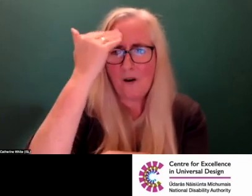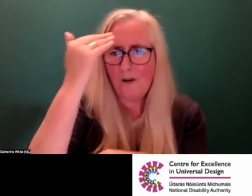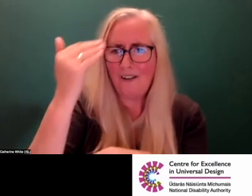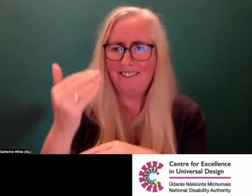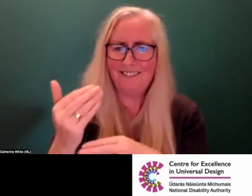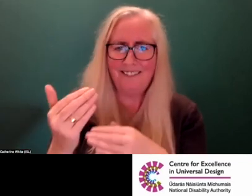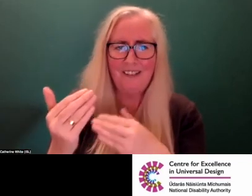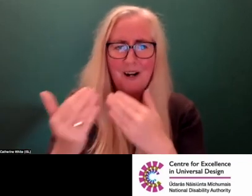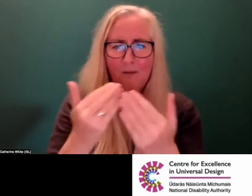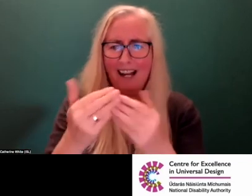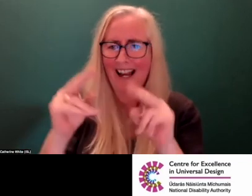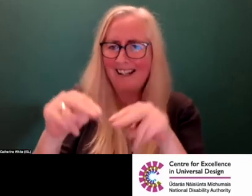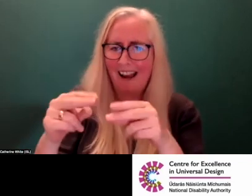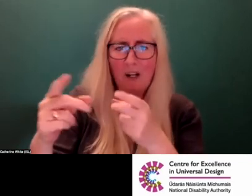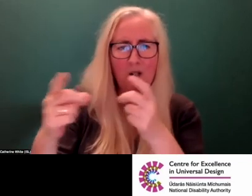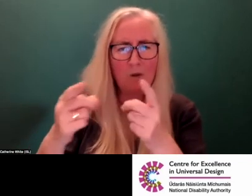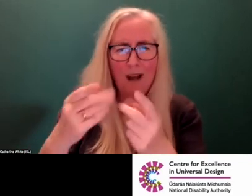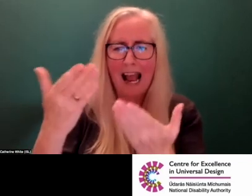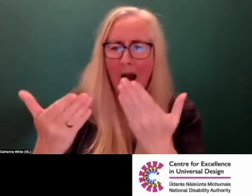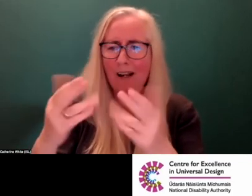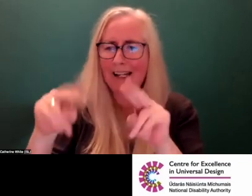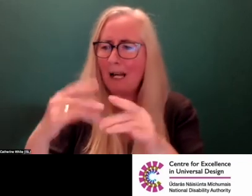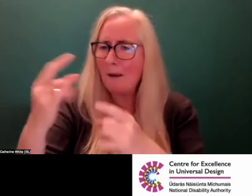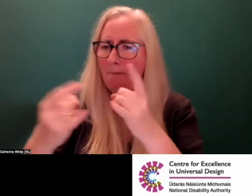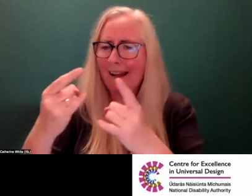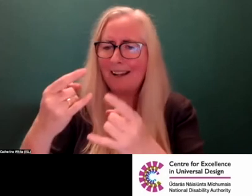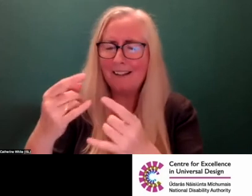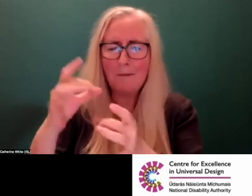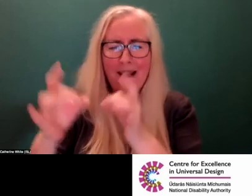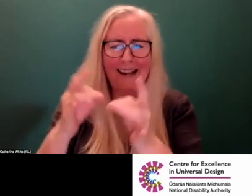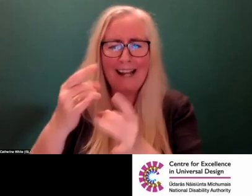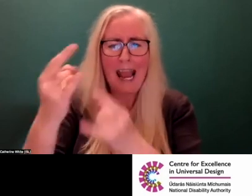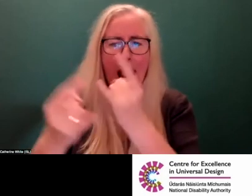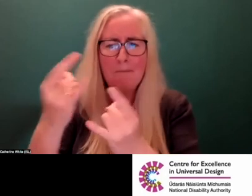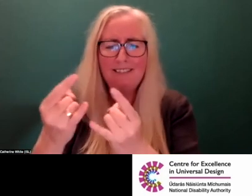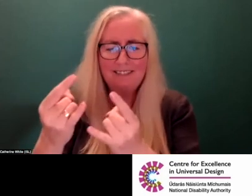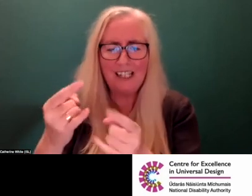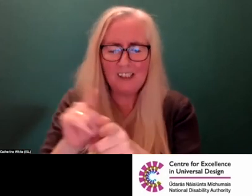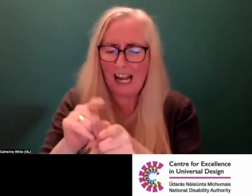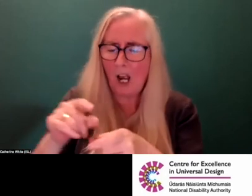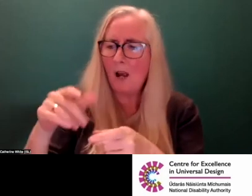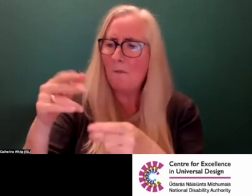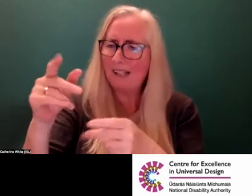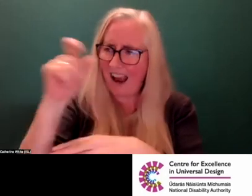issues around trying to get these things to happen. And I think architect's voices in some of those local community planning